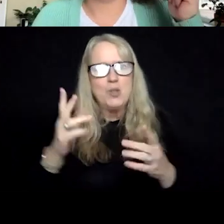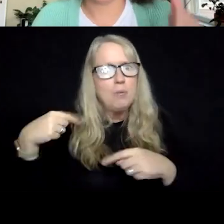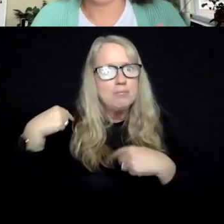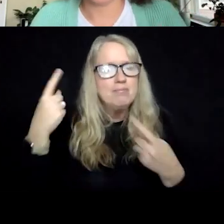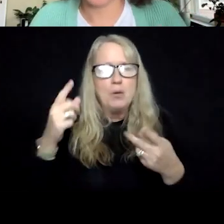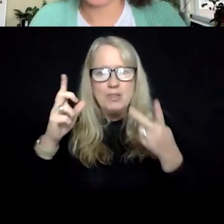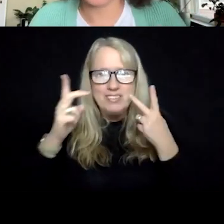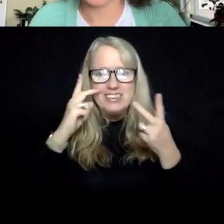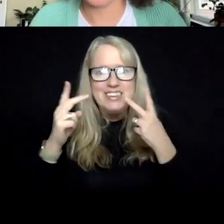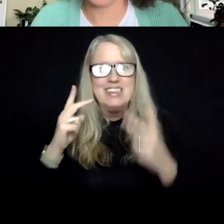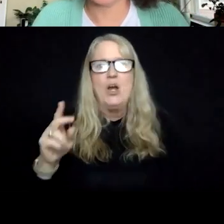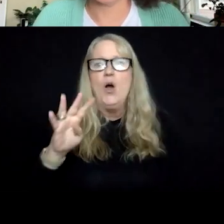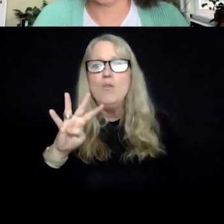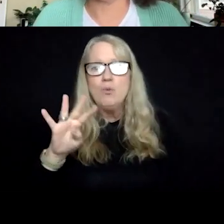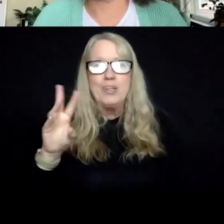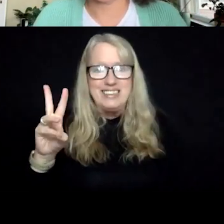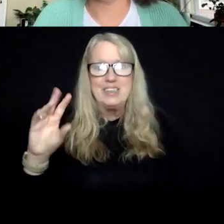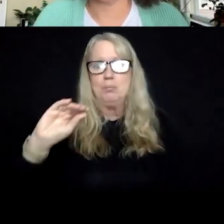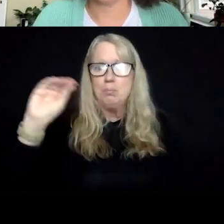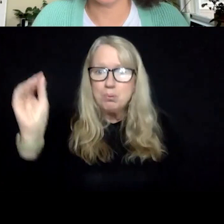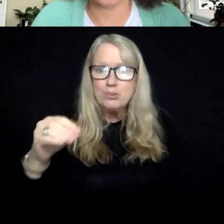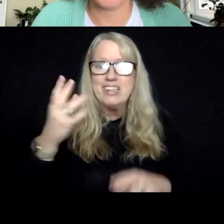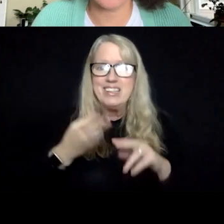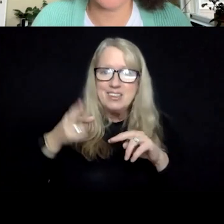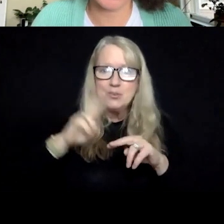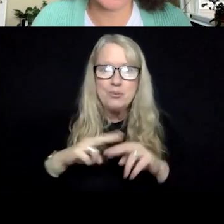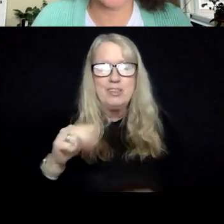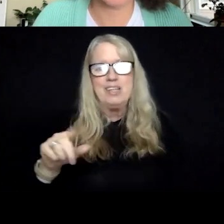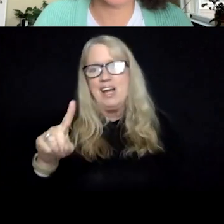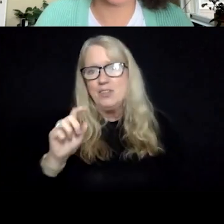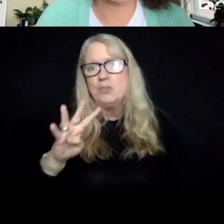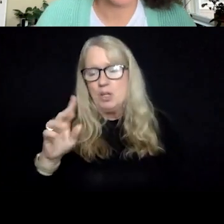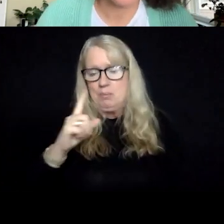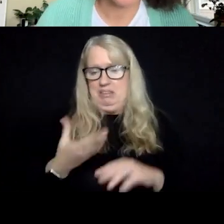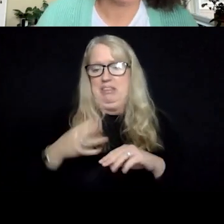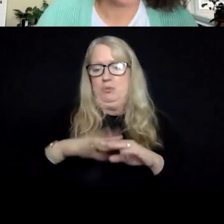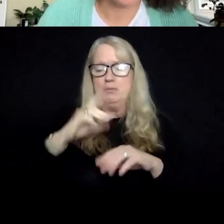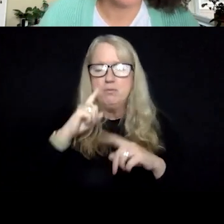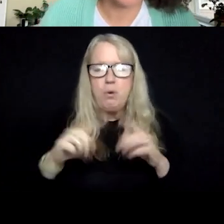A 46% INCREASE IN CALLS, 141% INCREASE IN CHATS AND YOU LOOK